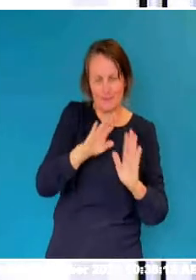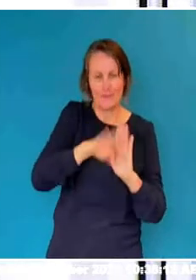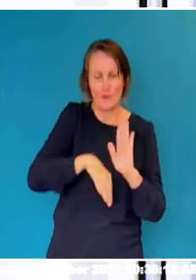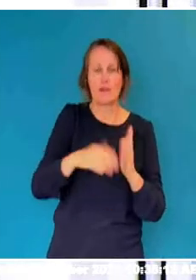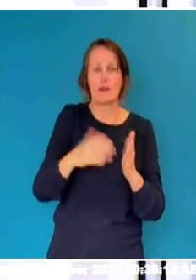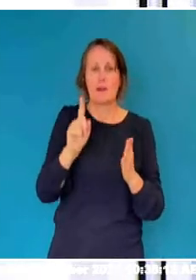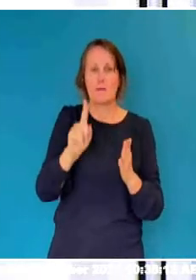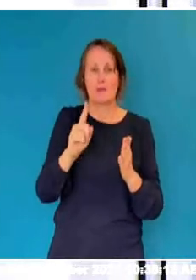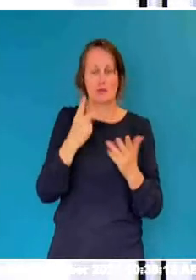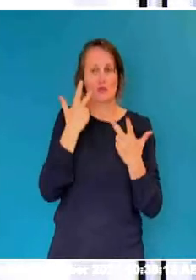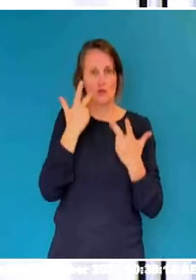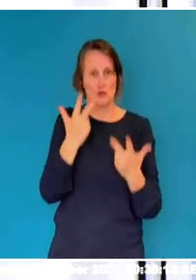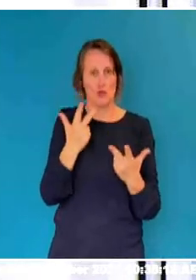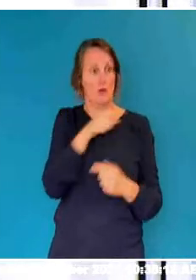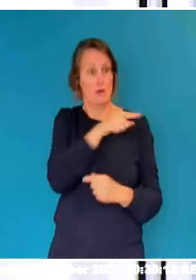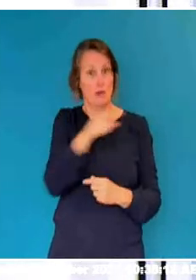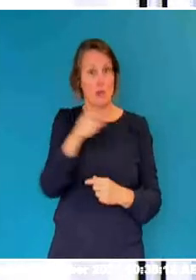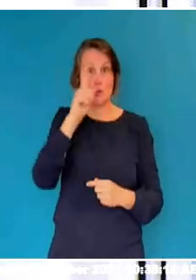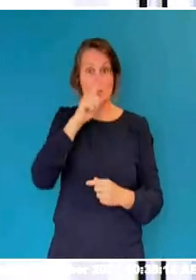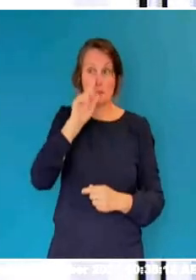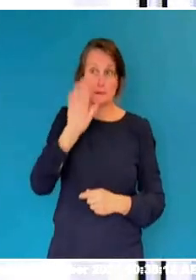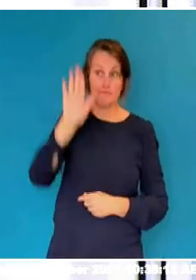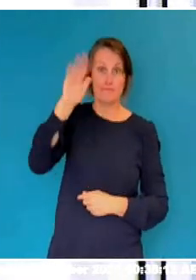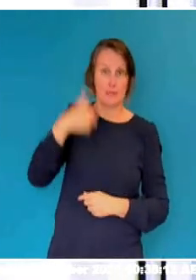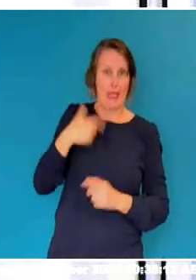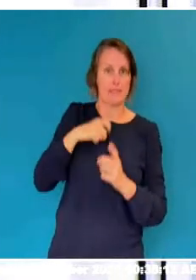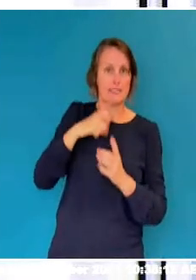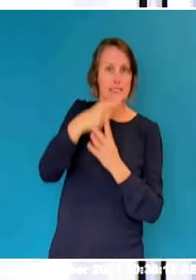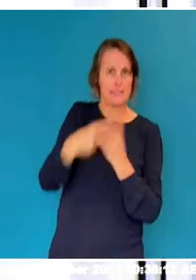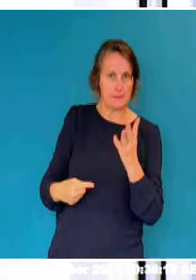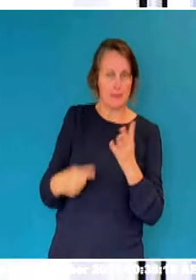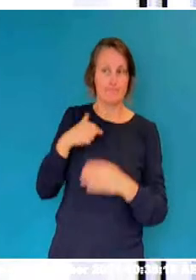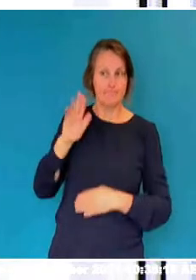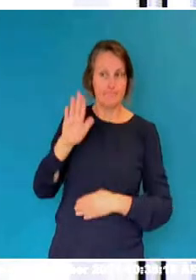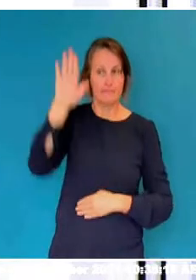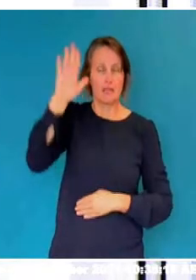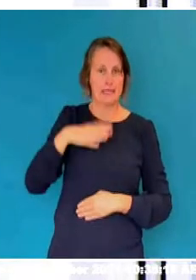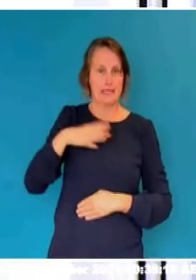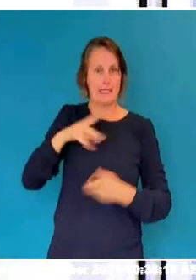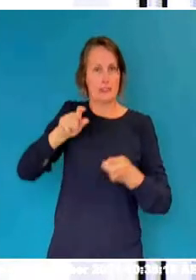have identified a disability and where they have identified a need for adjustment?